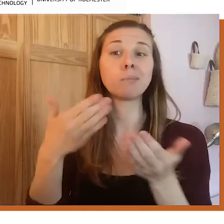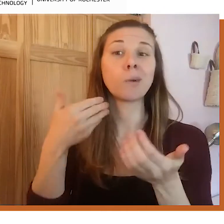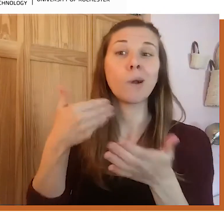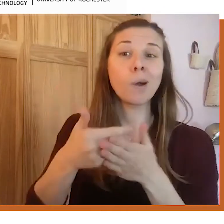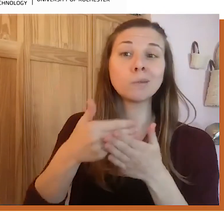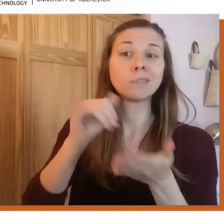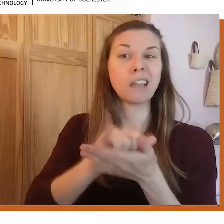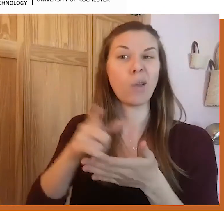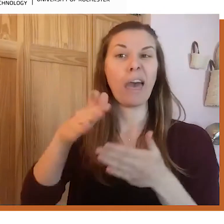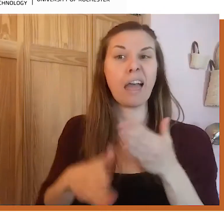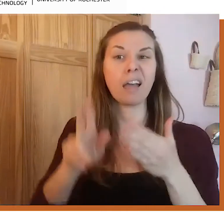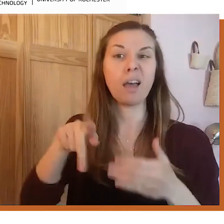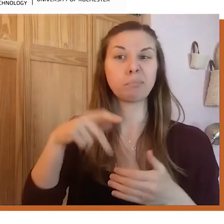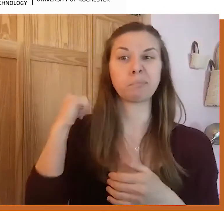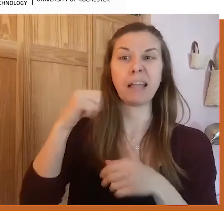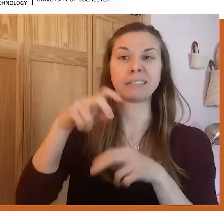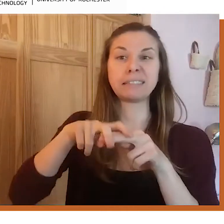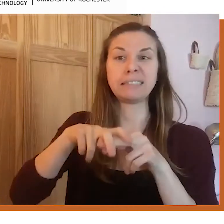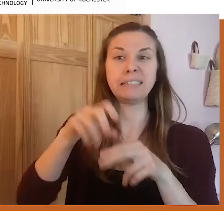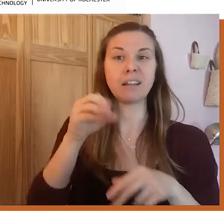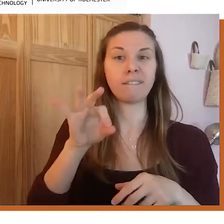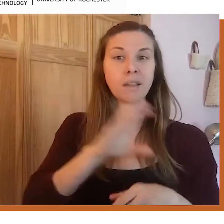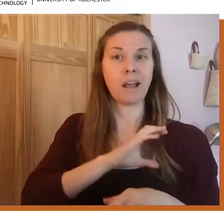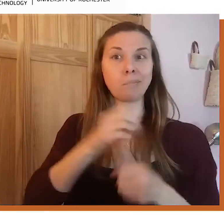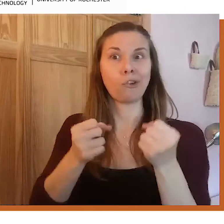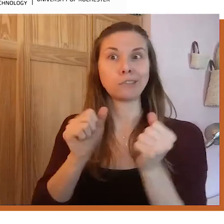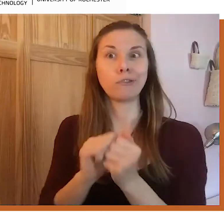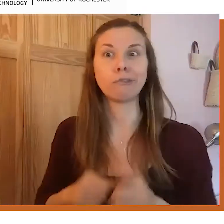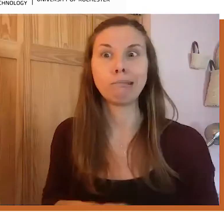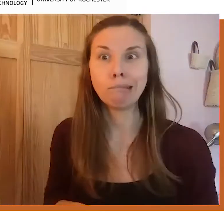to the point of friendship, you know. Like, we were in the back of a cop car together.